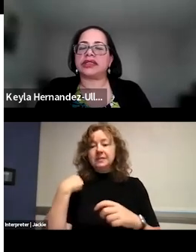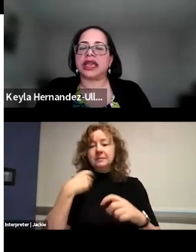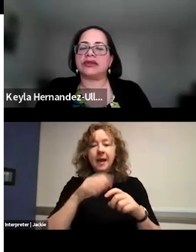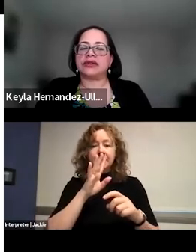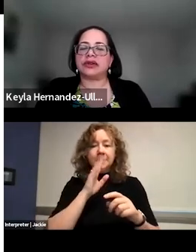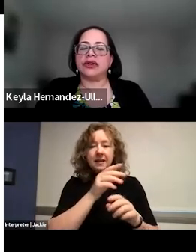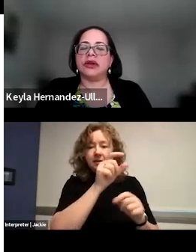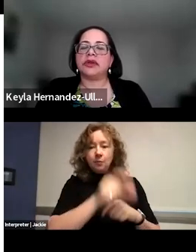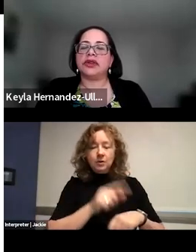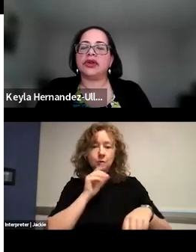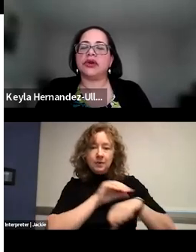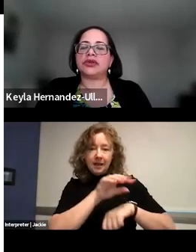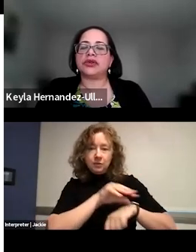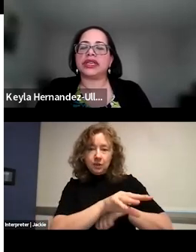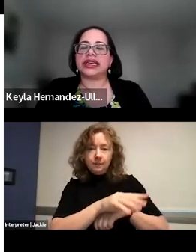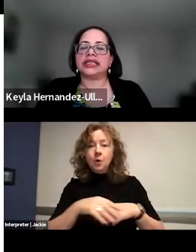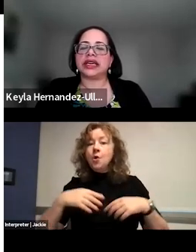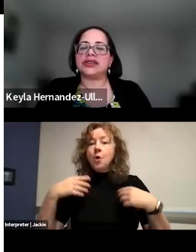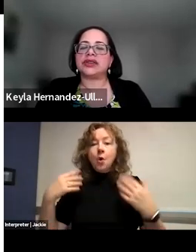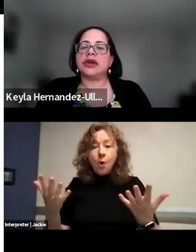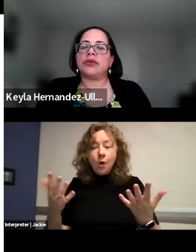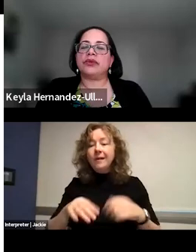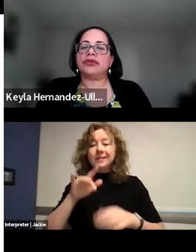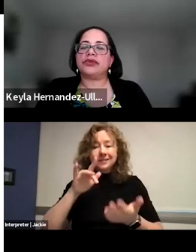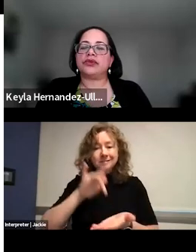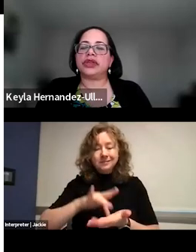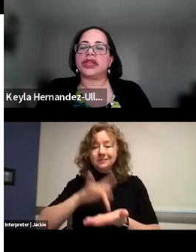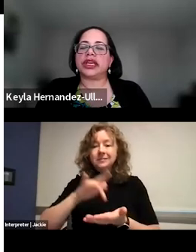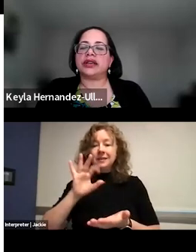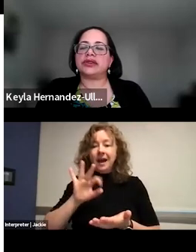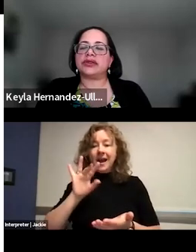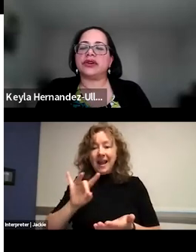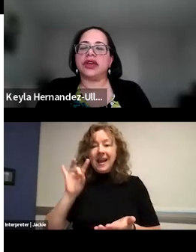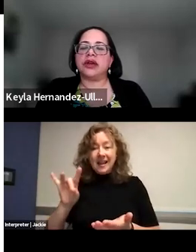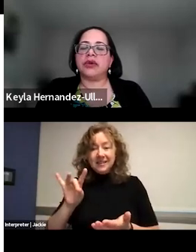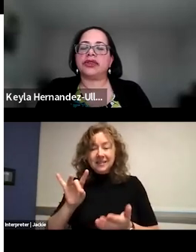Keyla Hernandez-Ulloa: will connect you to a Spanish-speaking crisis. Counselor, but you can also send a text